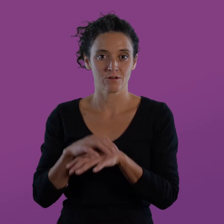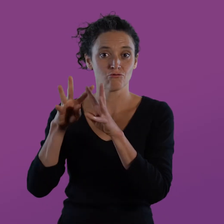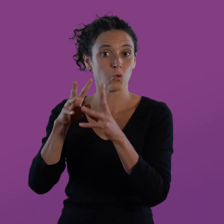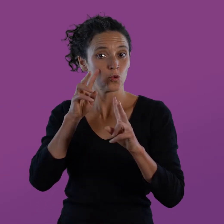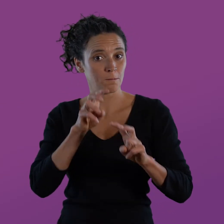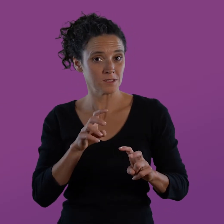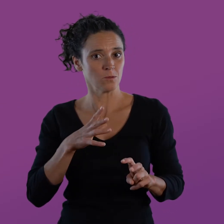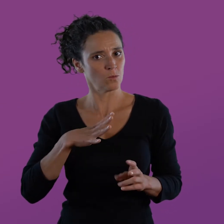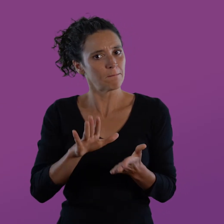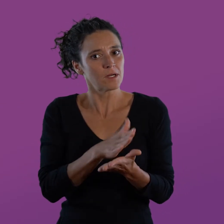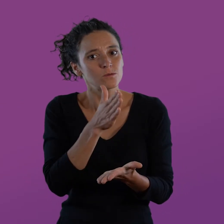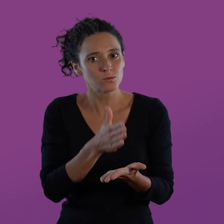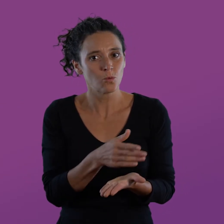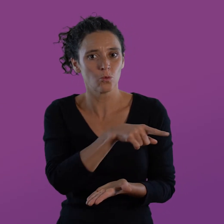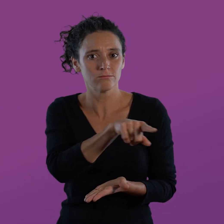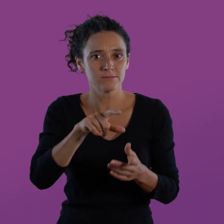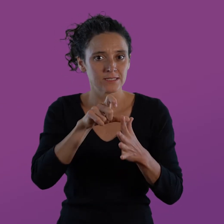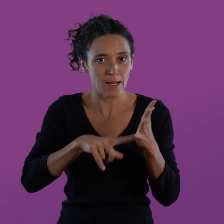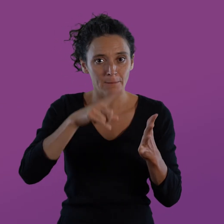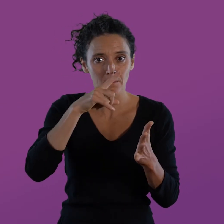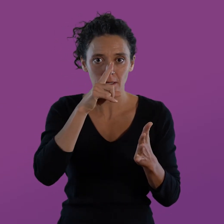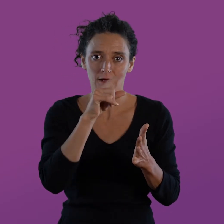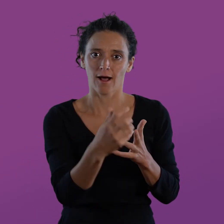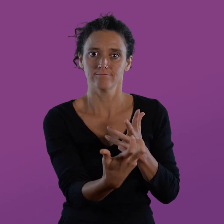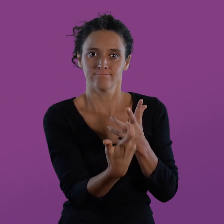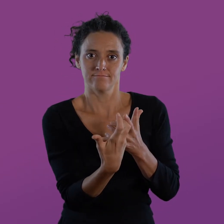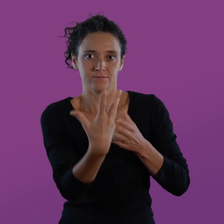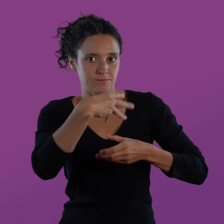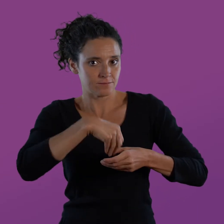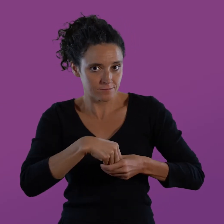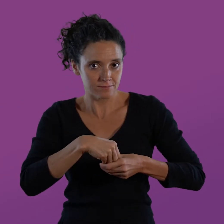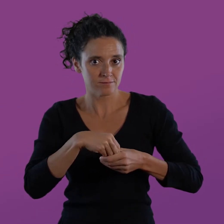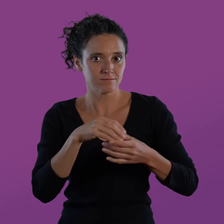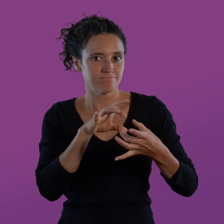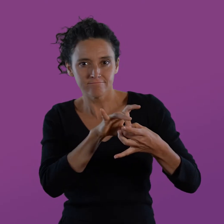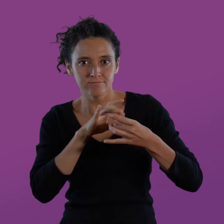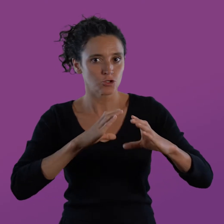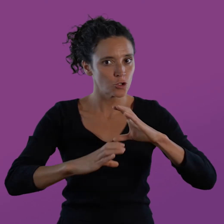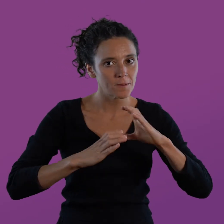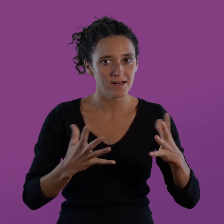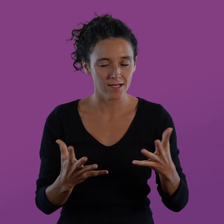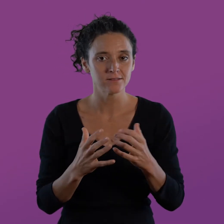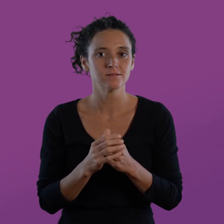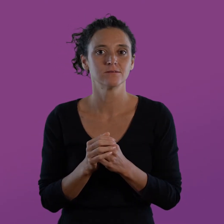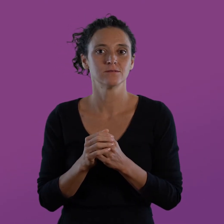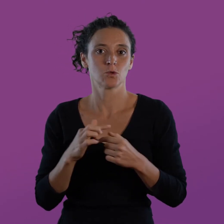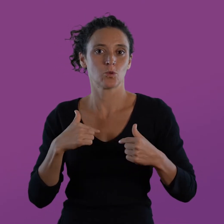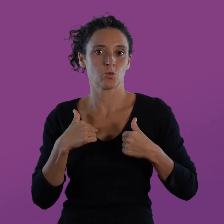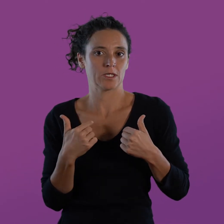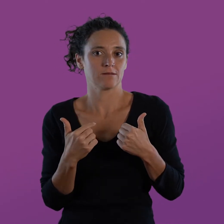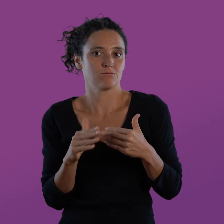To help ensure people with disability are able to engage- with the Royal Commission and share their insights and experiences,